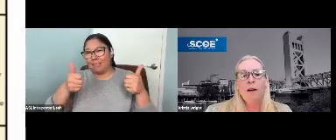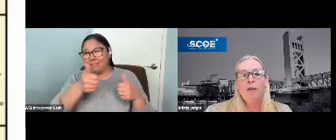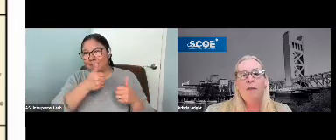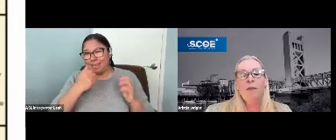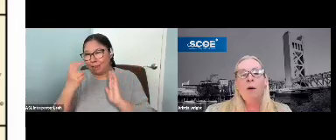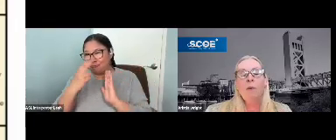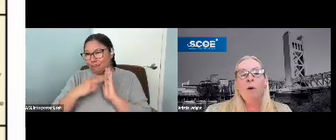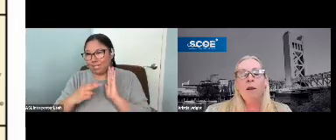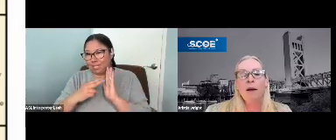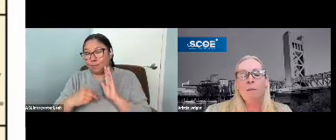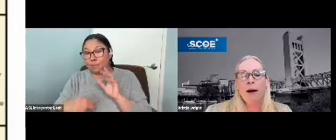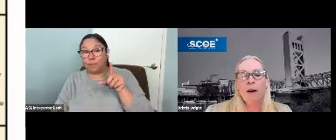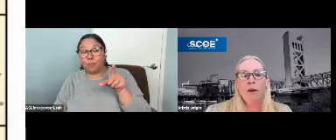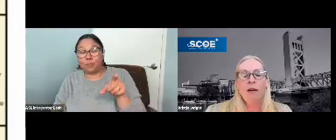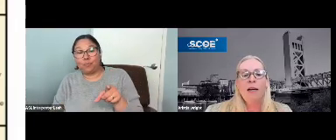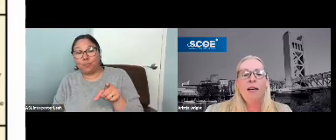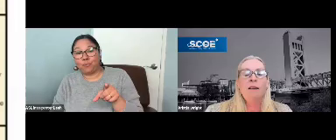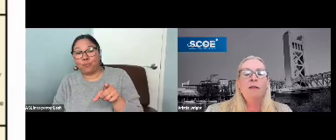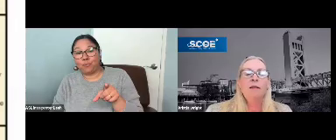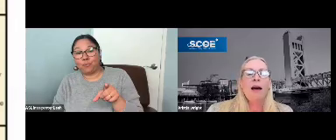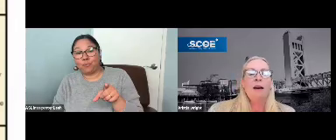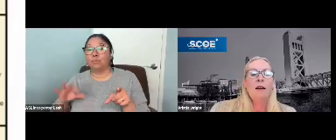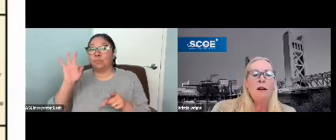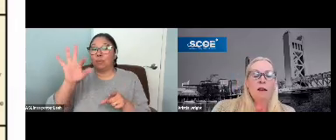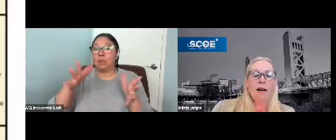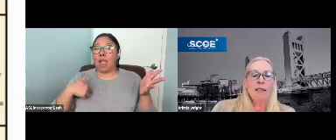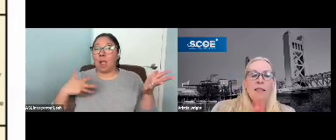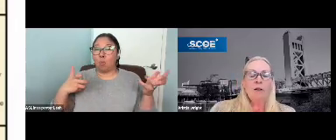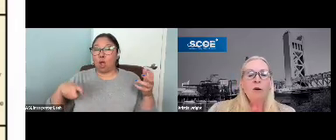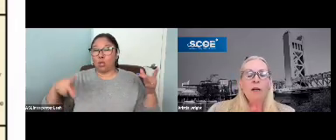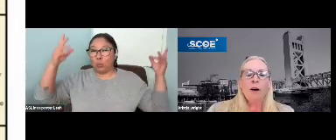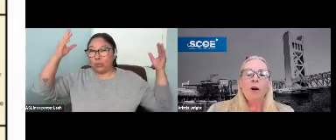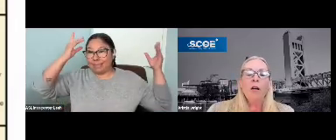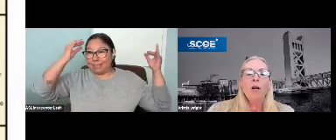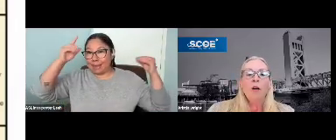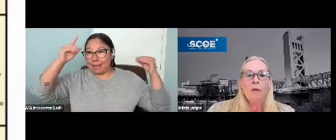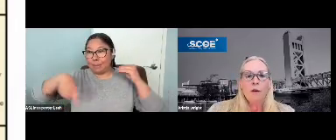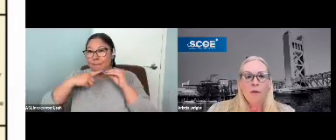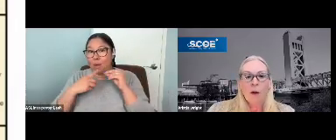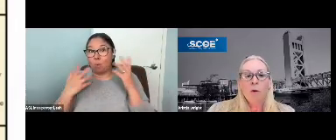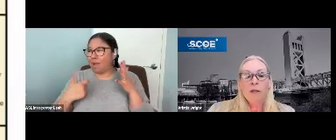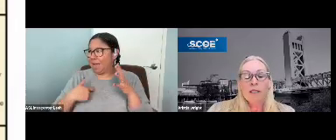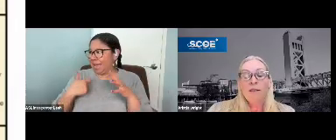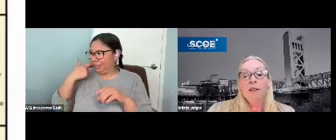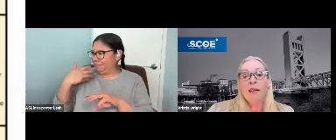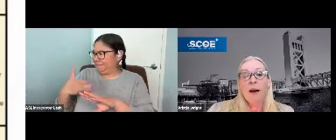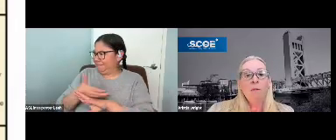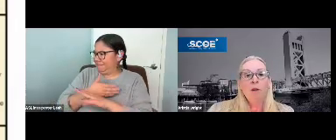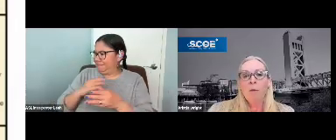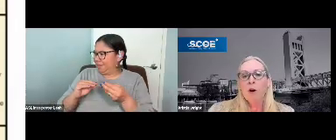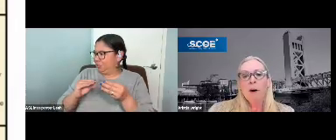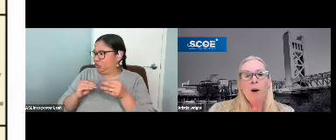um that we want to think about is that like I said earlier, they will receive the same diploma.